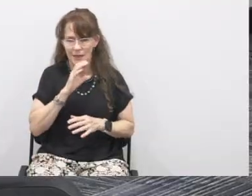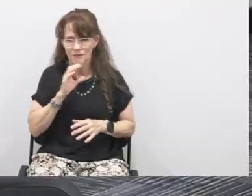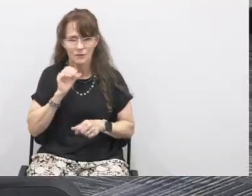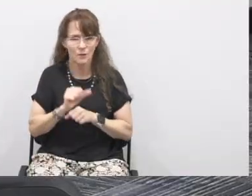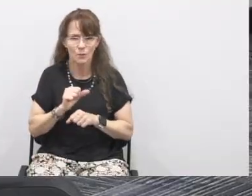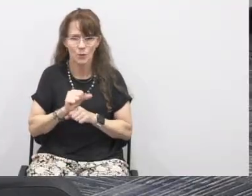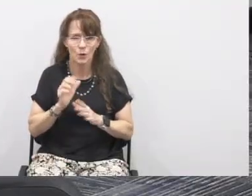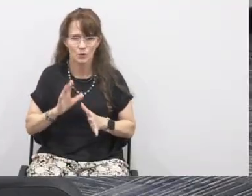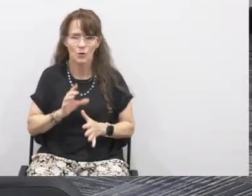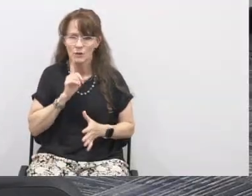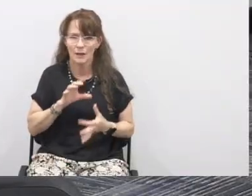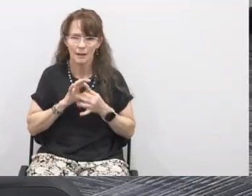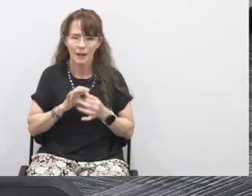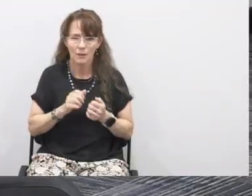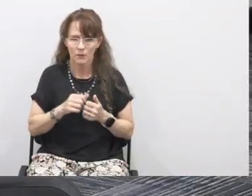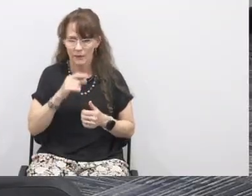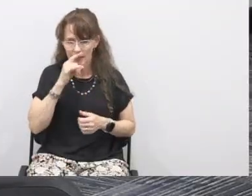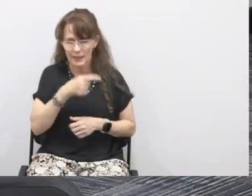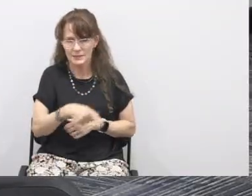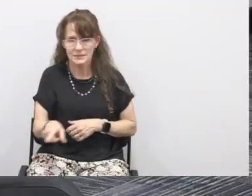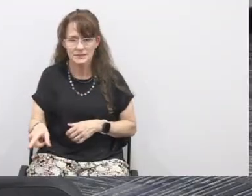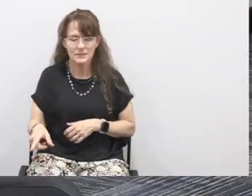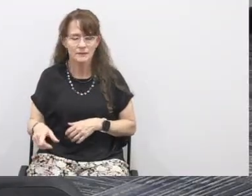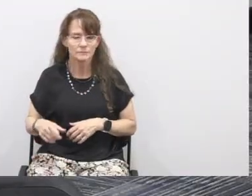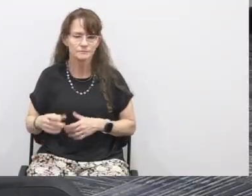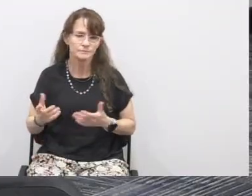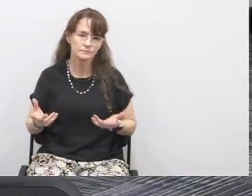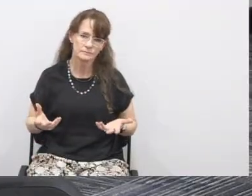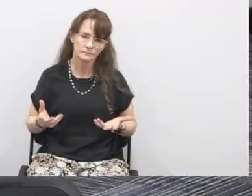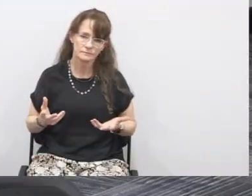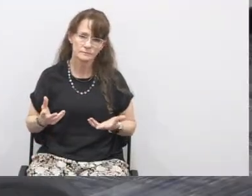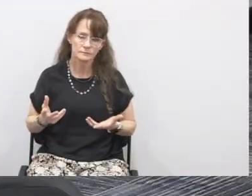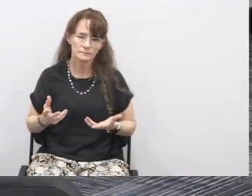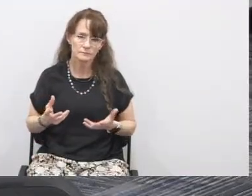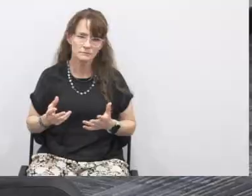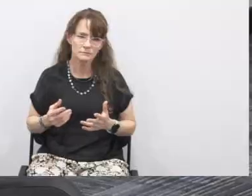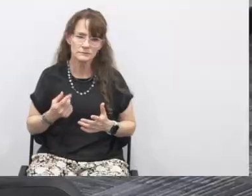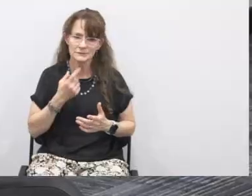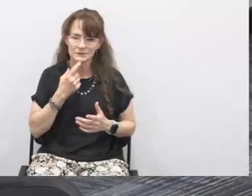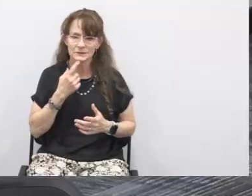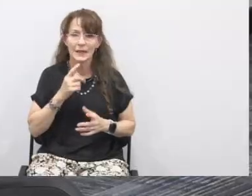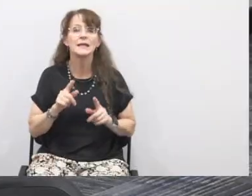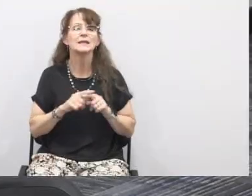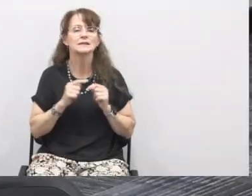that really connect with kids. So again, just to echo, it is a team effort.